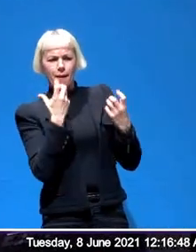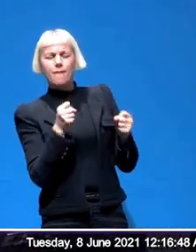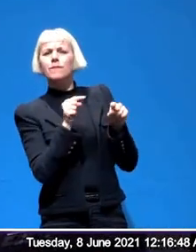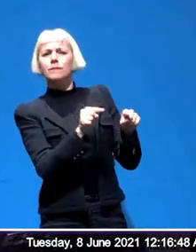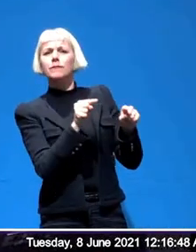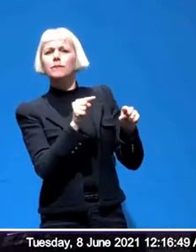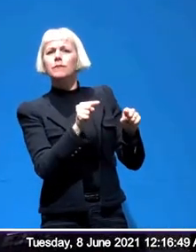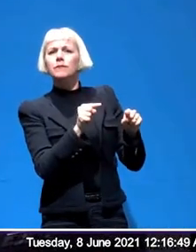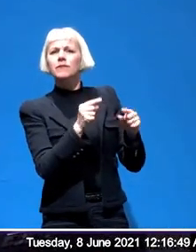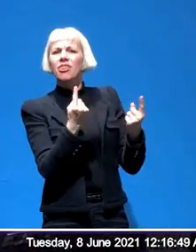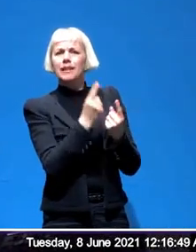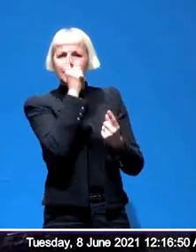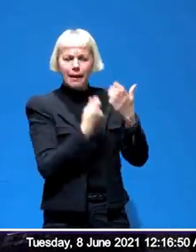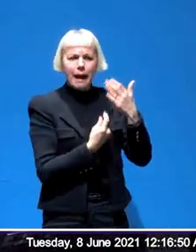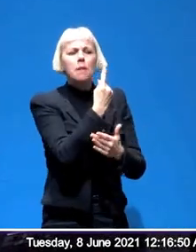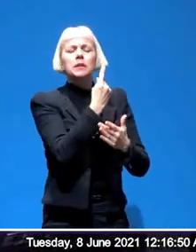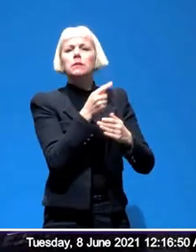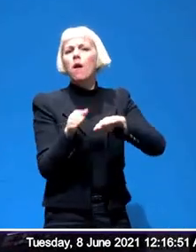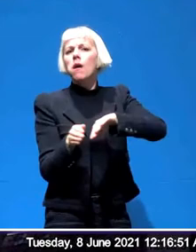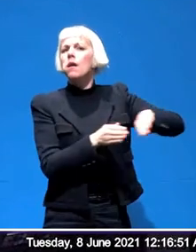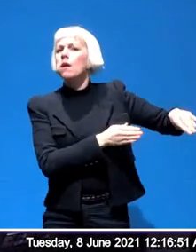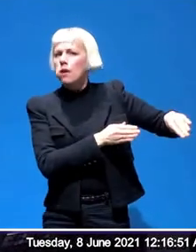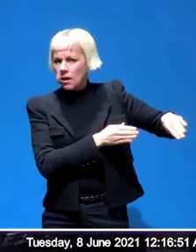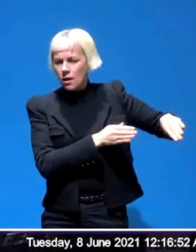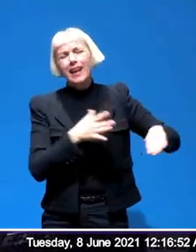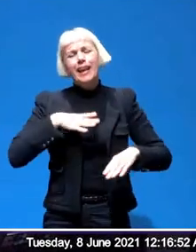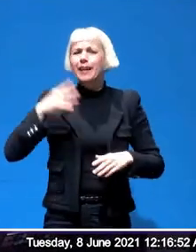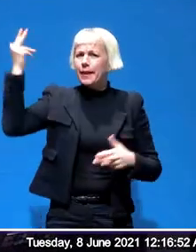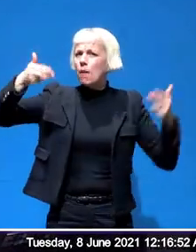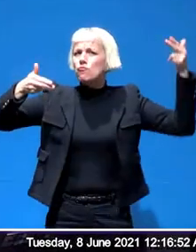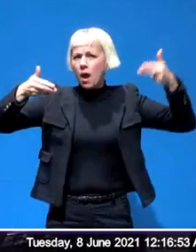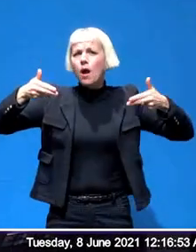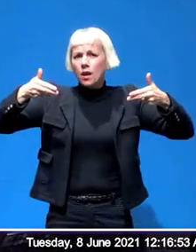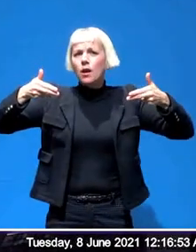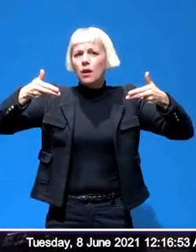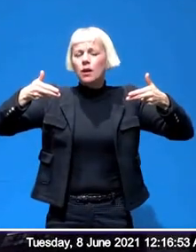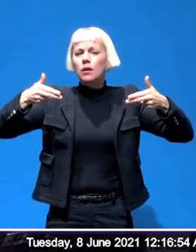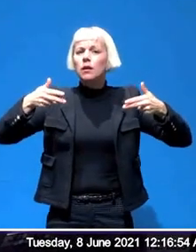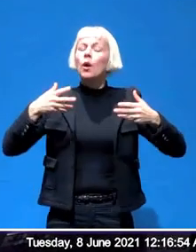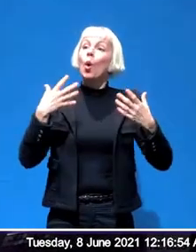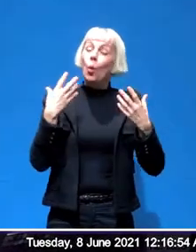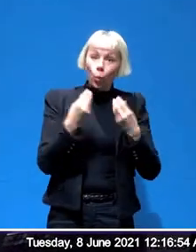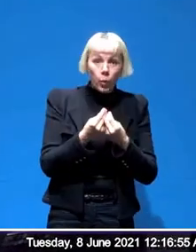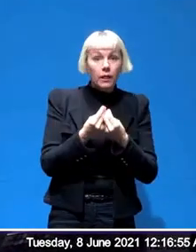I think that should be done, like, with full discussions with families,